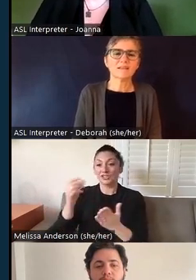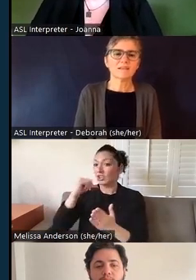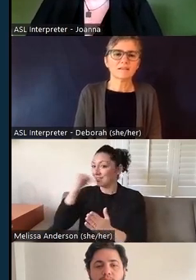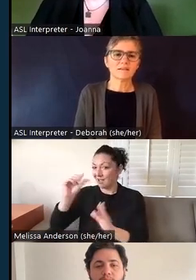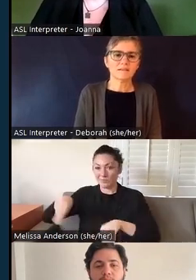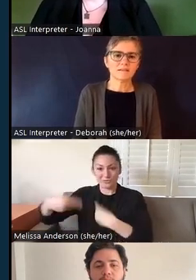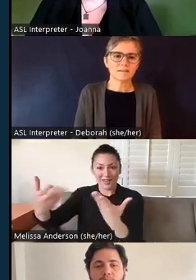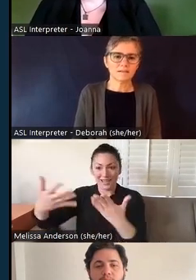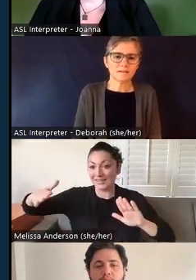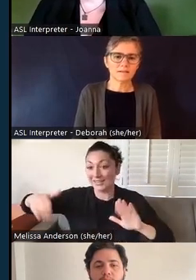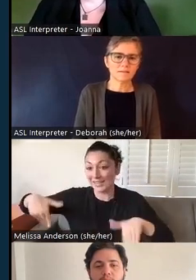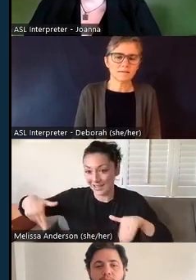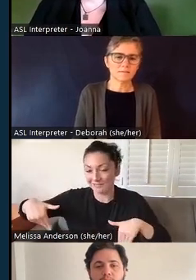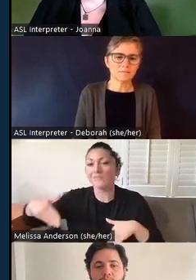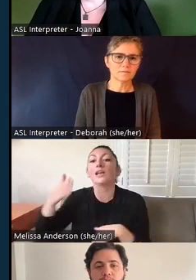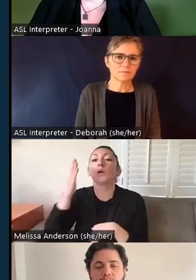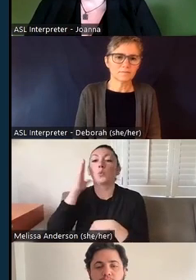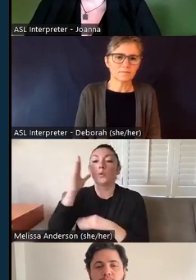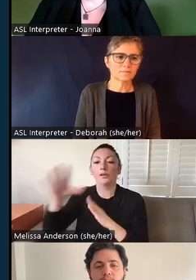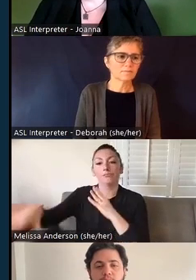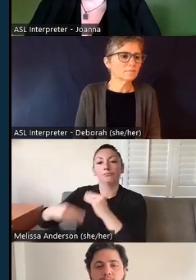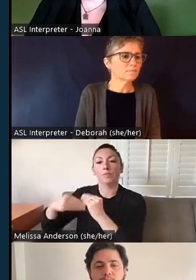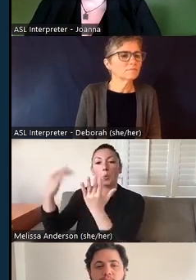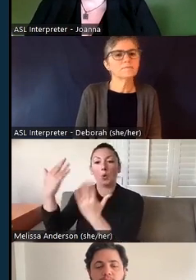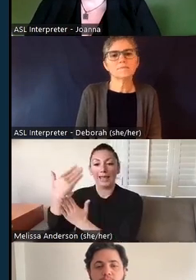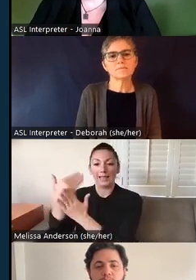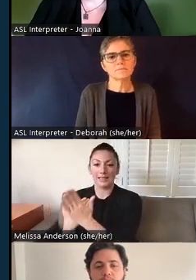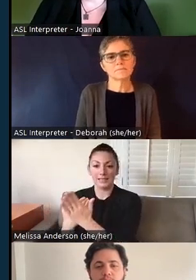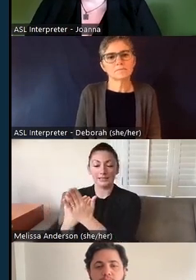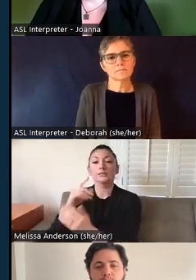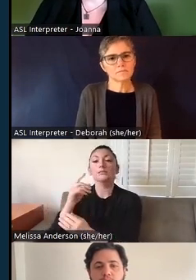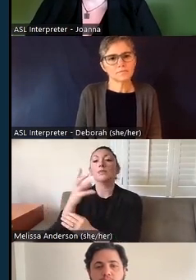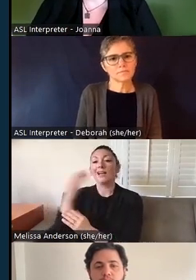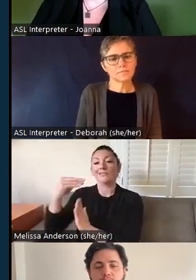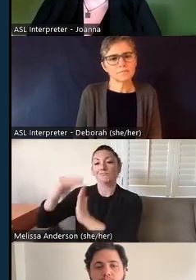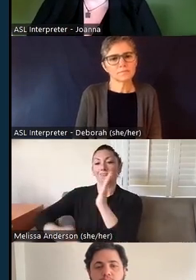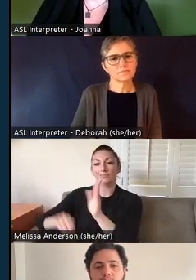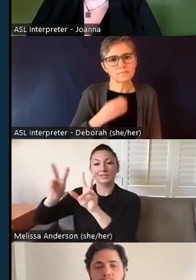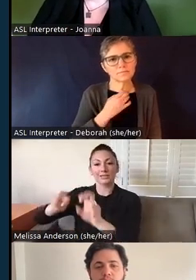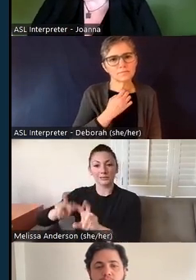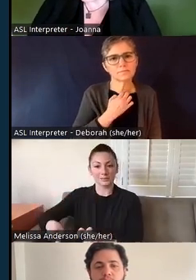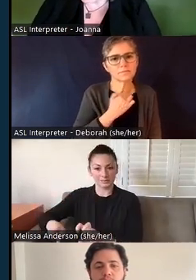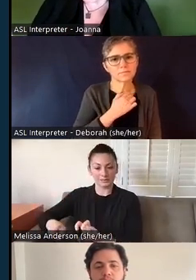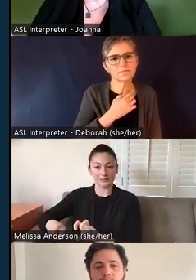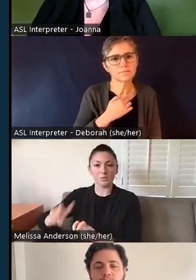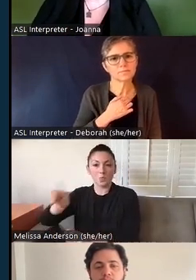In states where people live that don't - are not able to really receive services